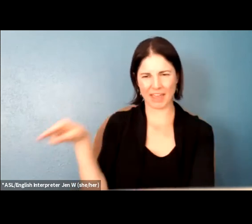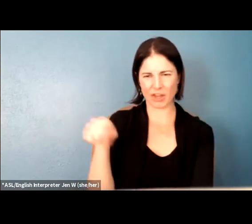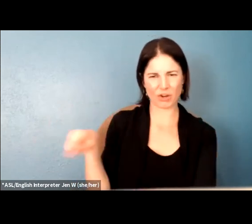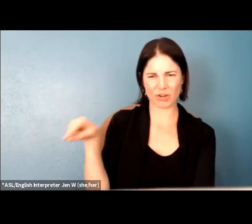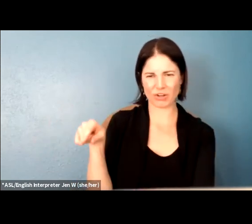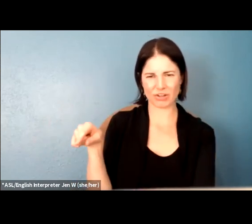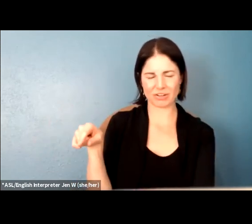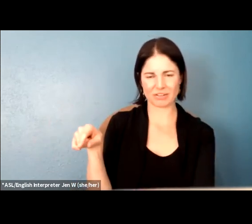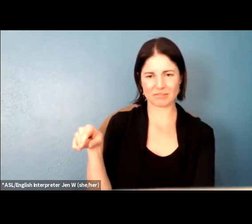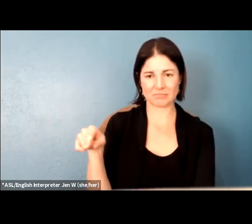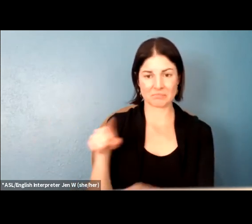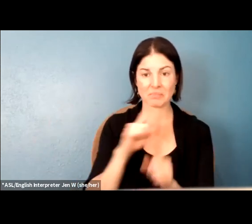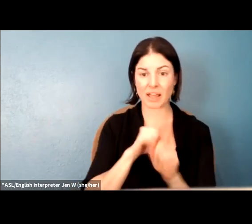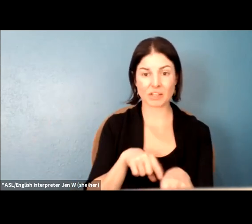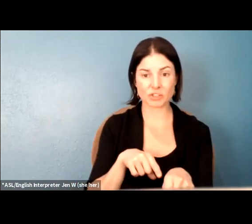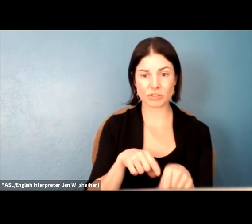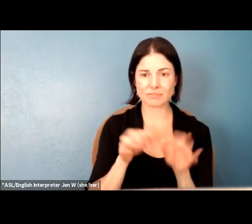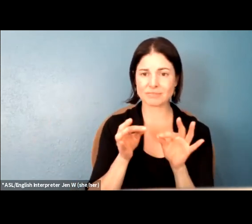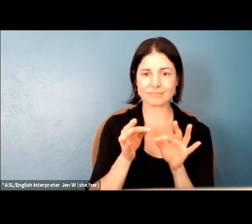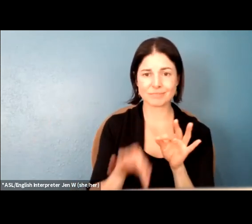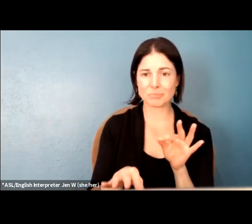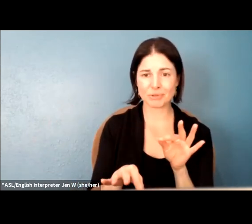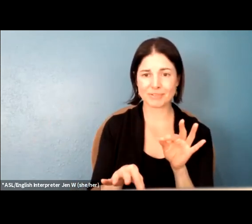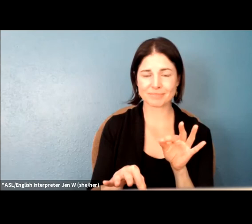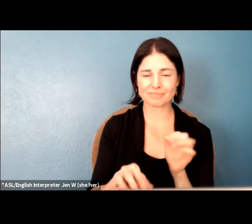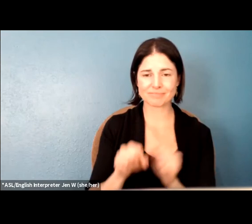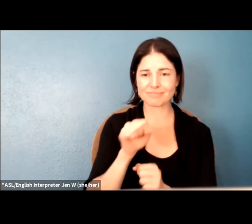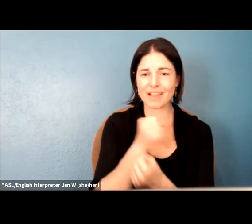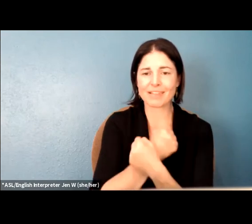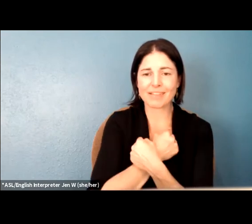is a simple one. I love learning. I love that it is